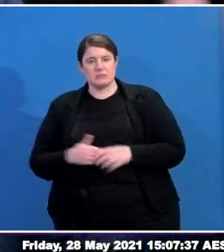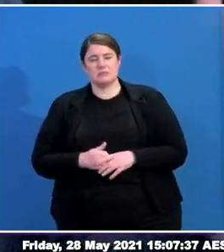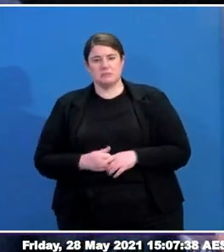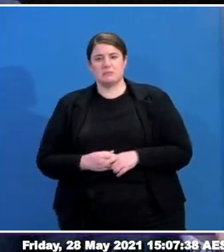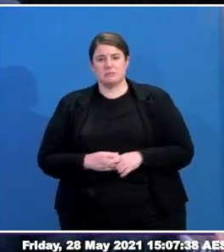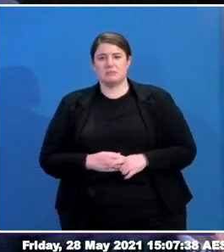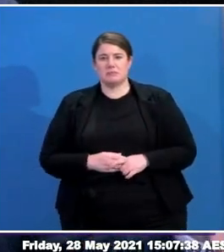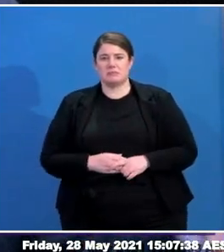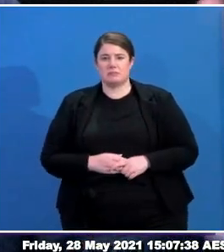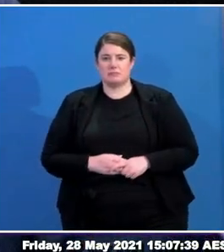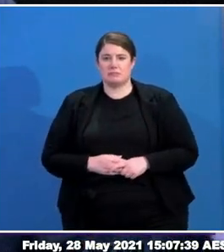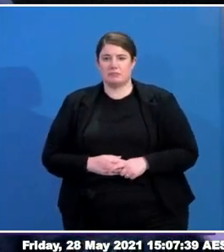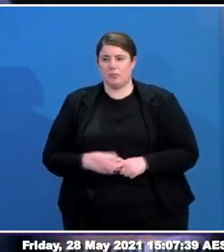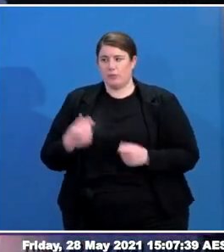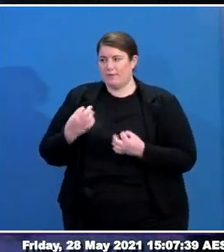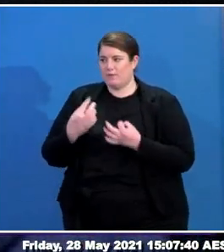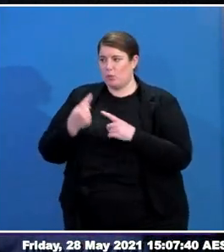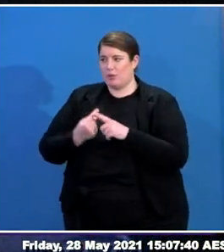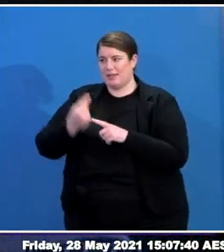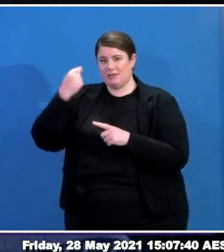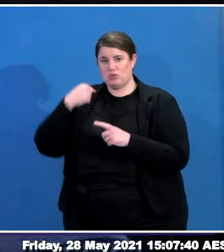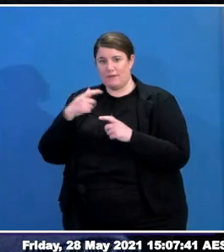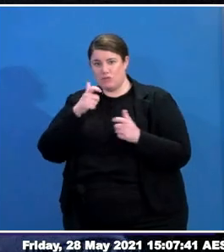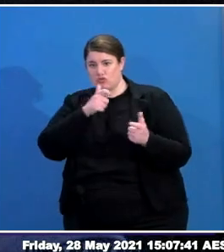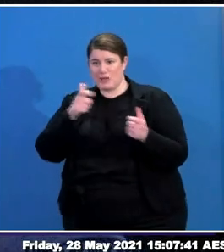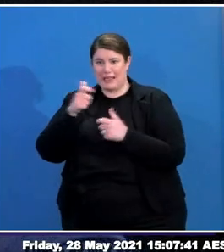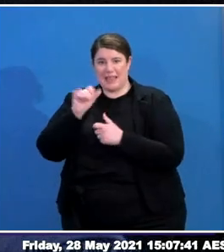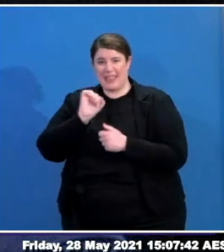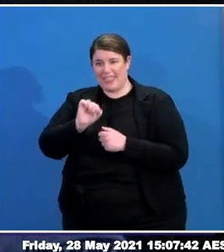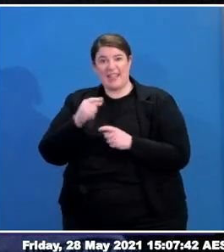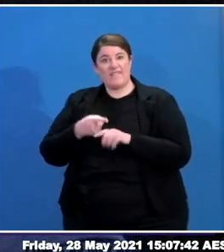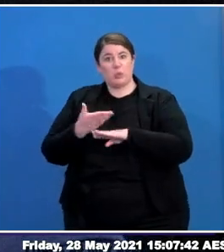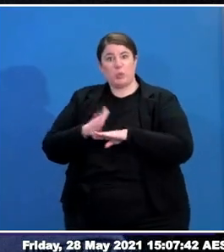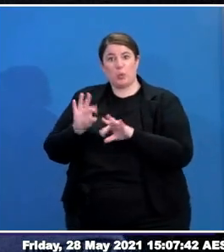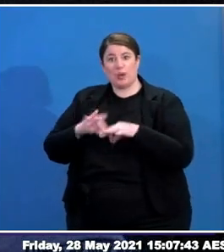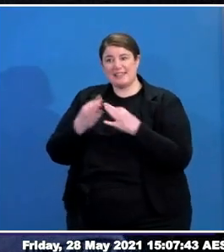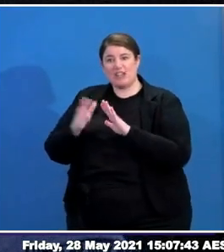day, we had no history of regulating these States and Territories had regulated